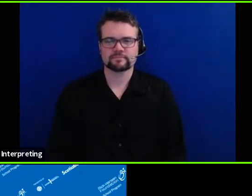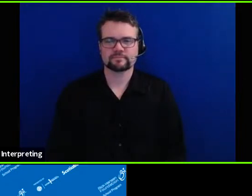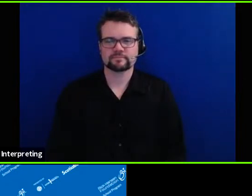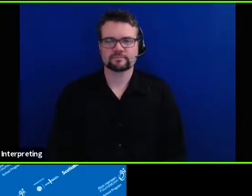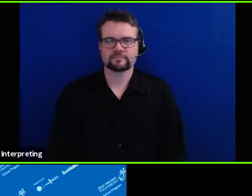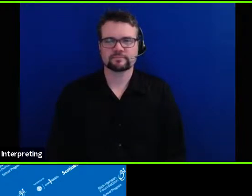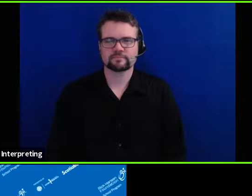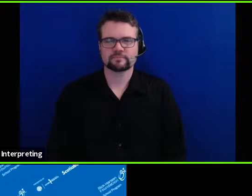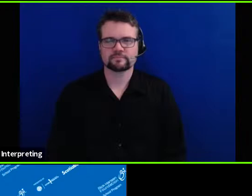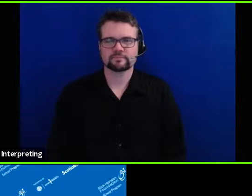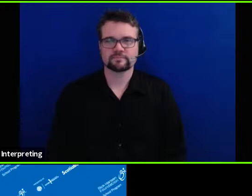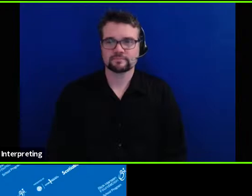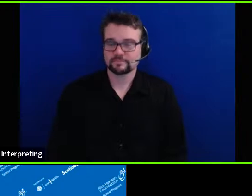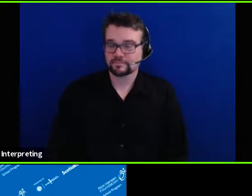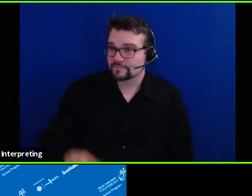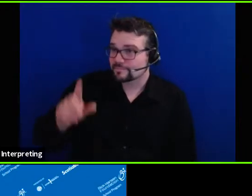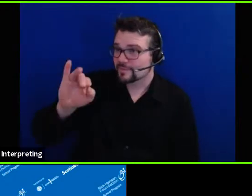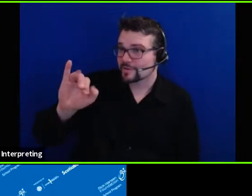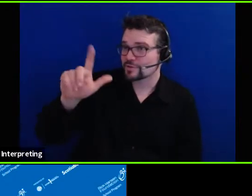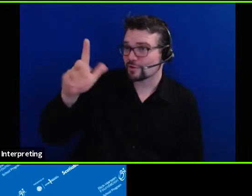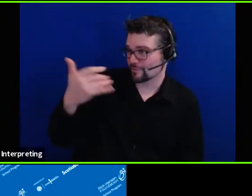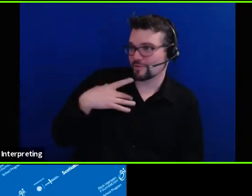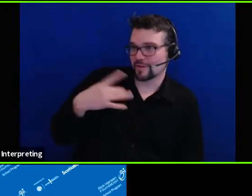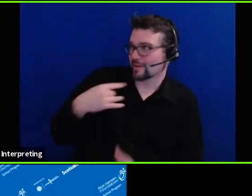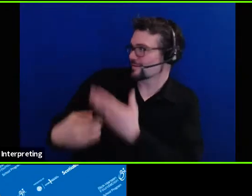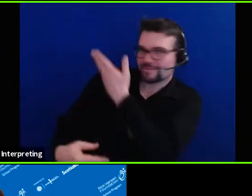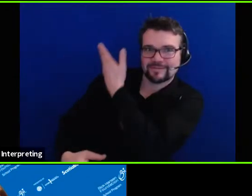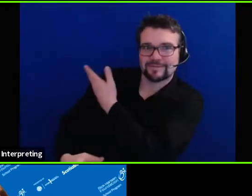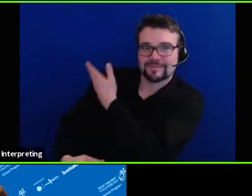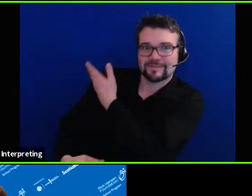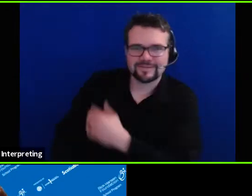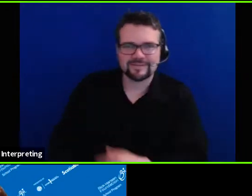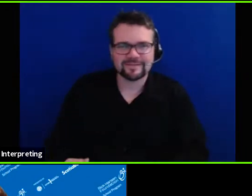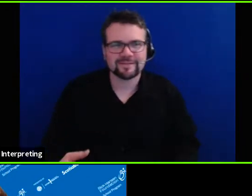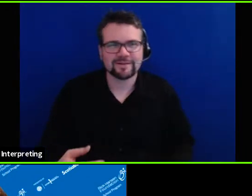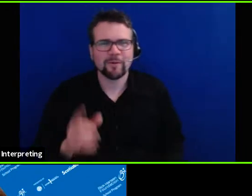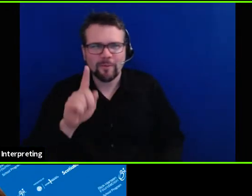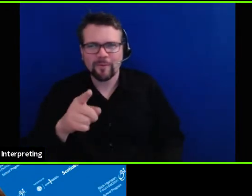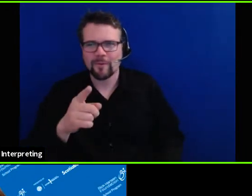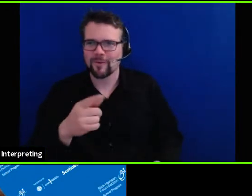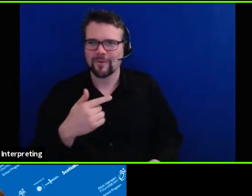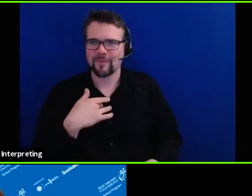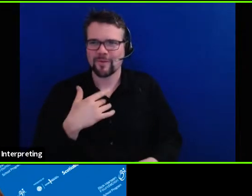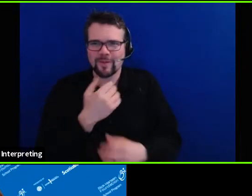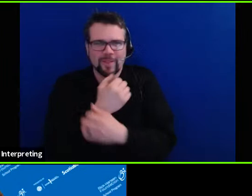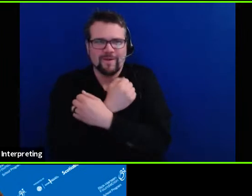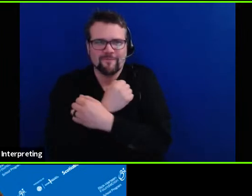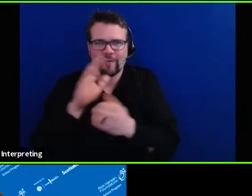JILL, DO YOU LIKE MY BACKGROUND? TERI, I REALLY LOVE ALL OF THE PICTURES THAT YOU HAVE.